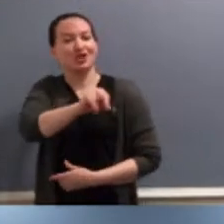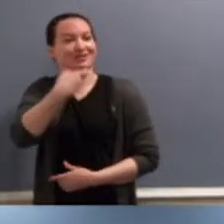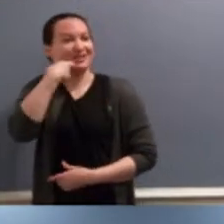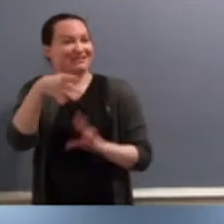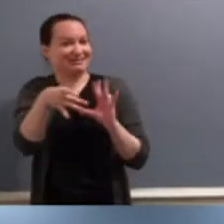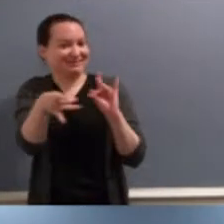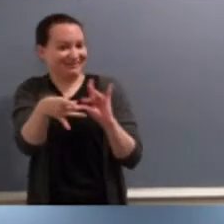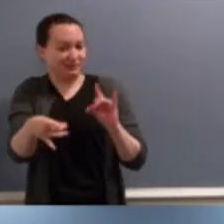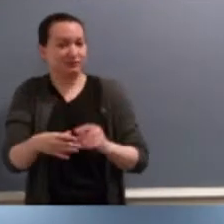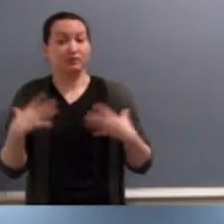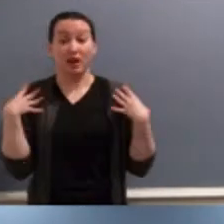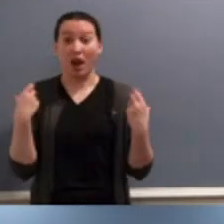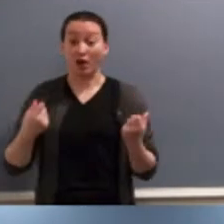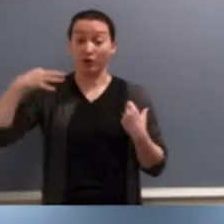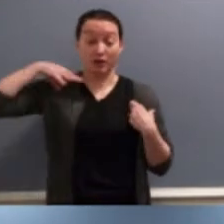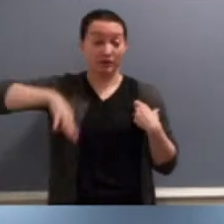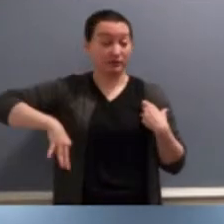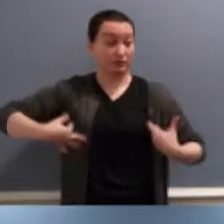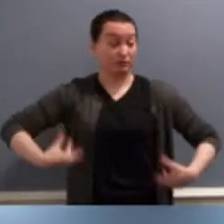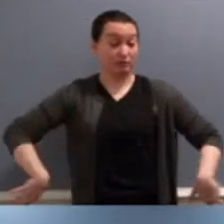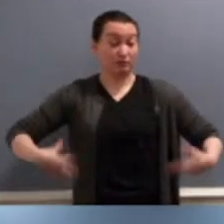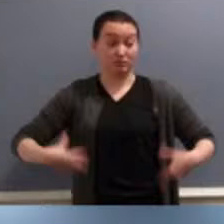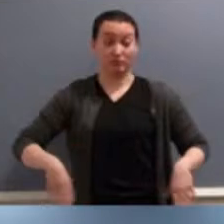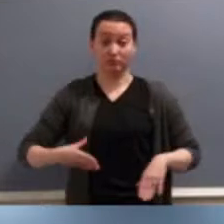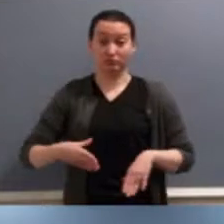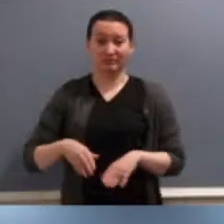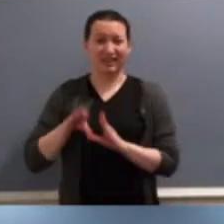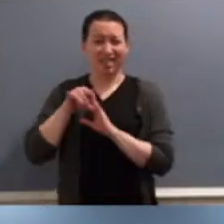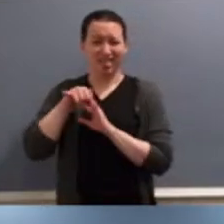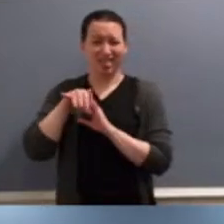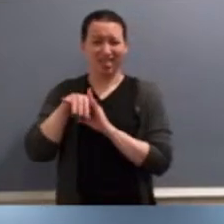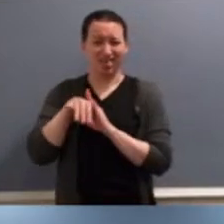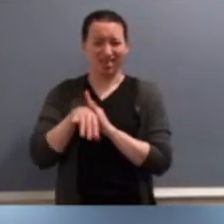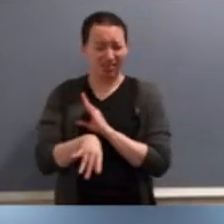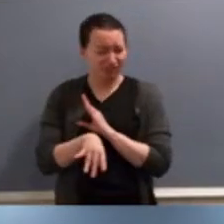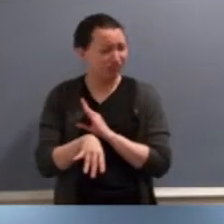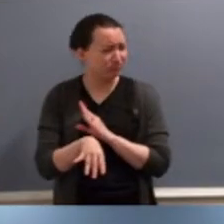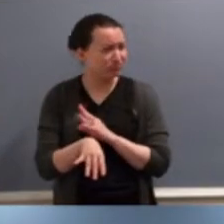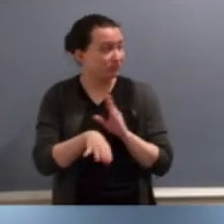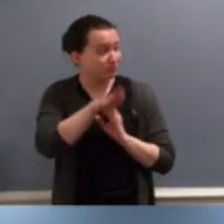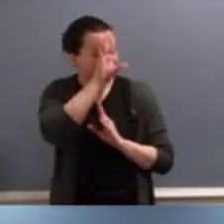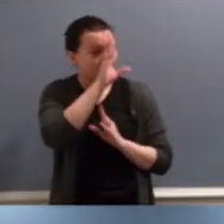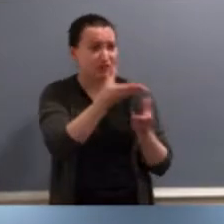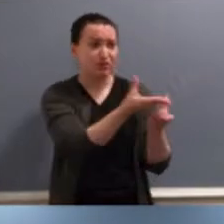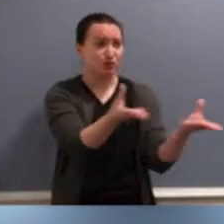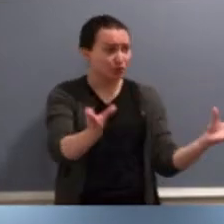our health benefits have really gone down a little bit and I know that you guys listened to our